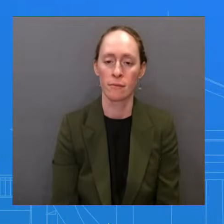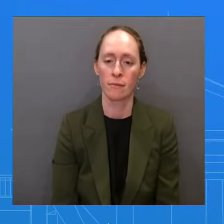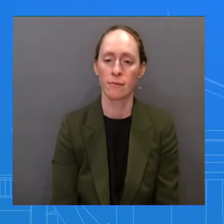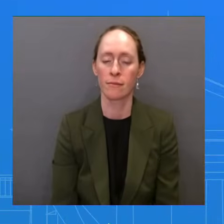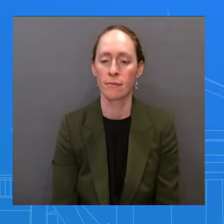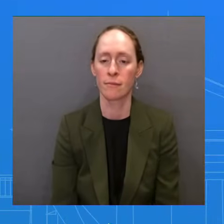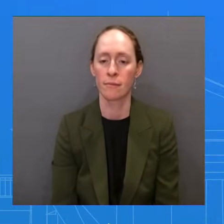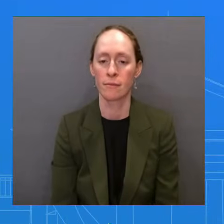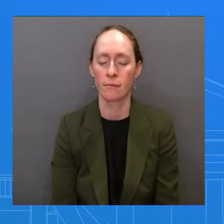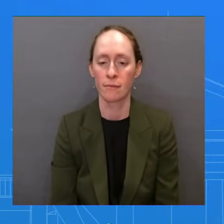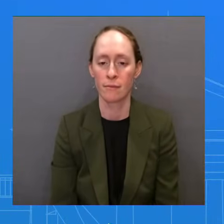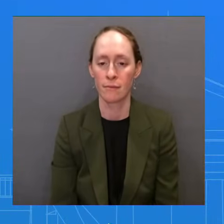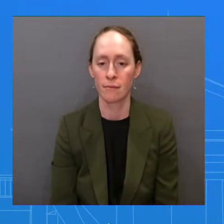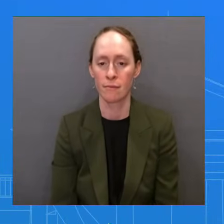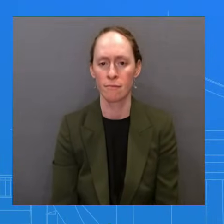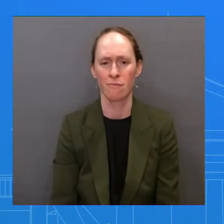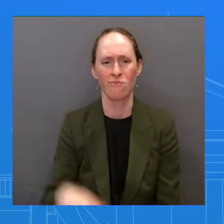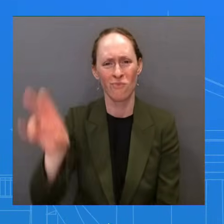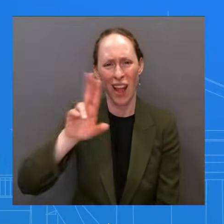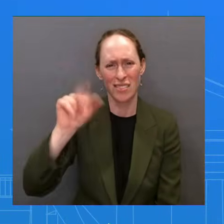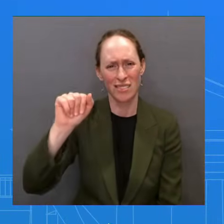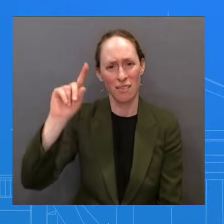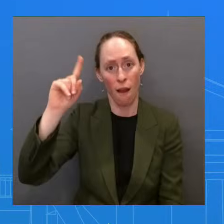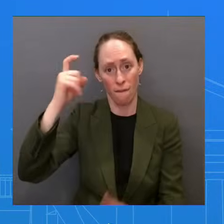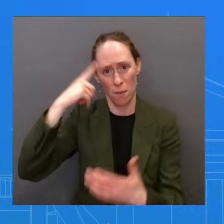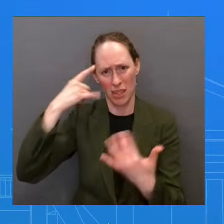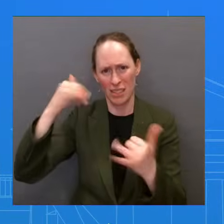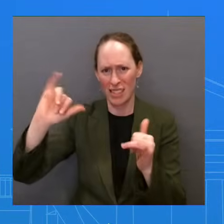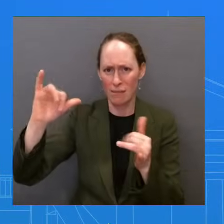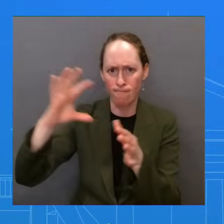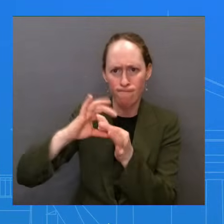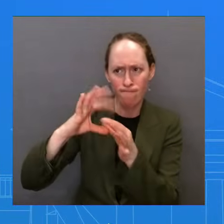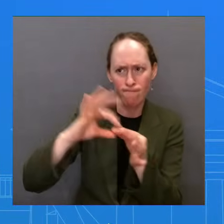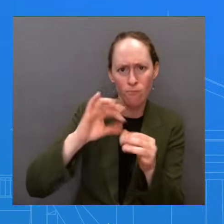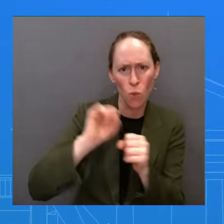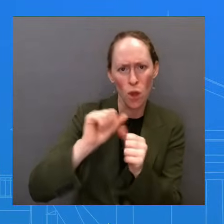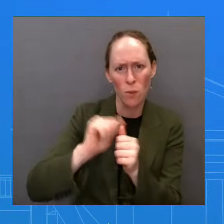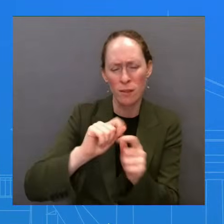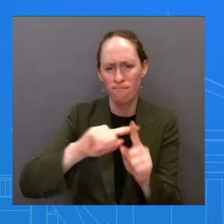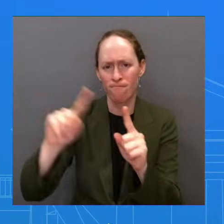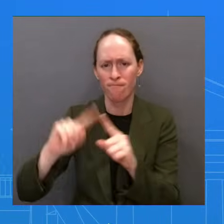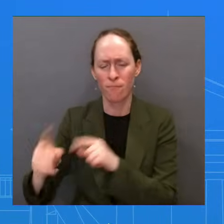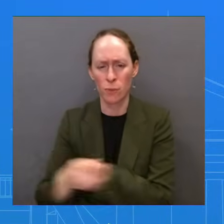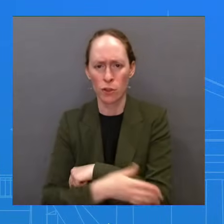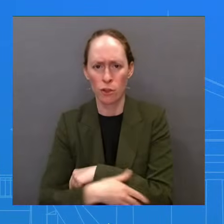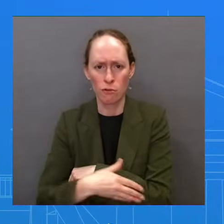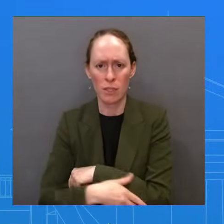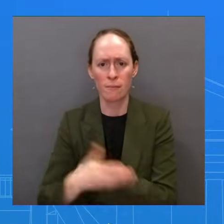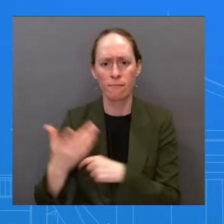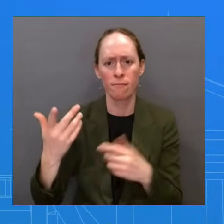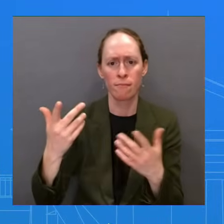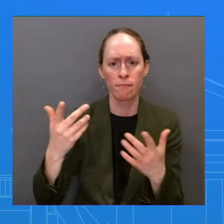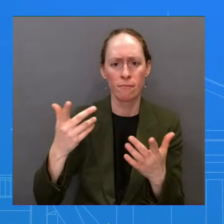to safely provide critical humanitarian assistance at the security situation permits -- as the security situation permits.